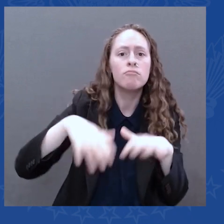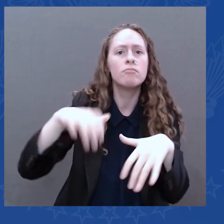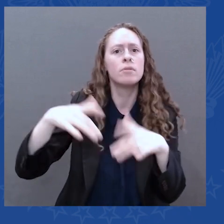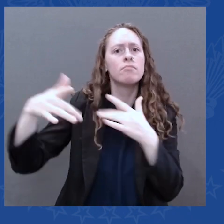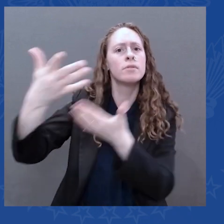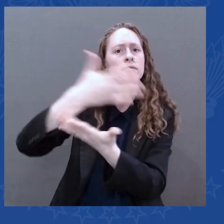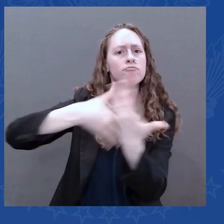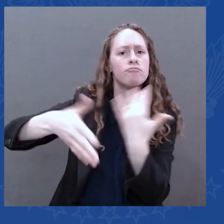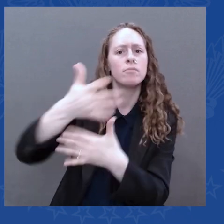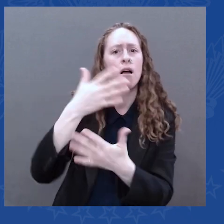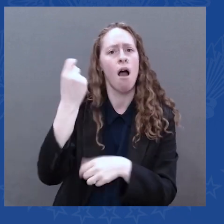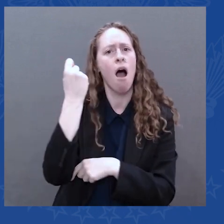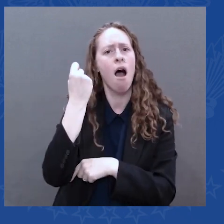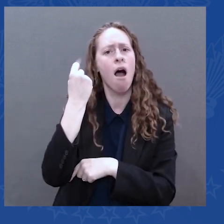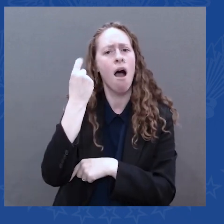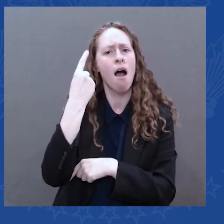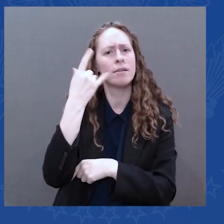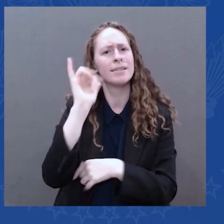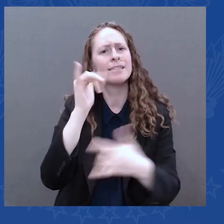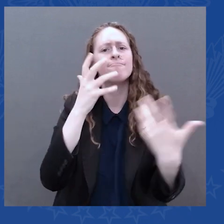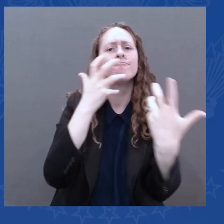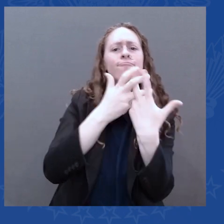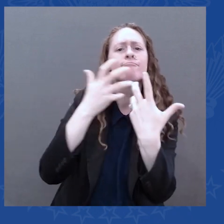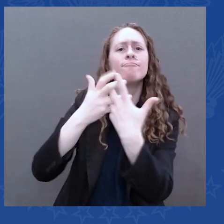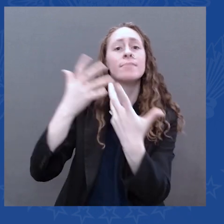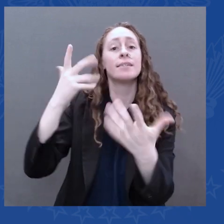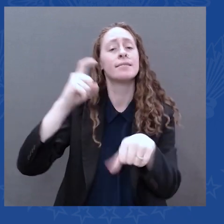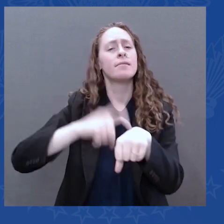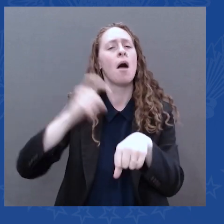This is particularly true when it comes to digitalization,